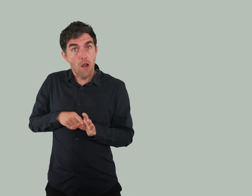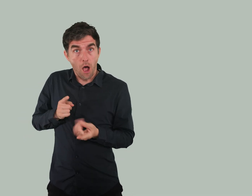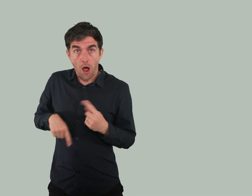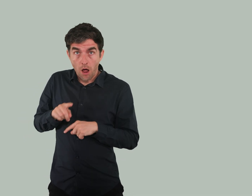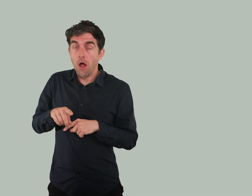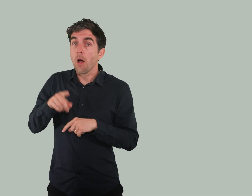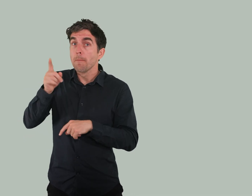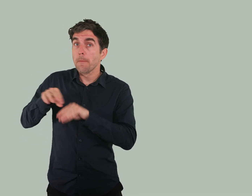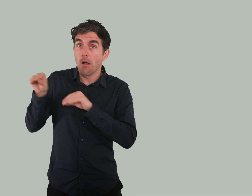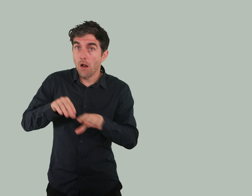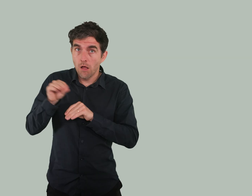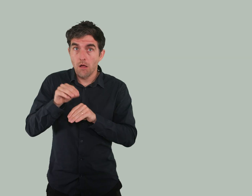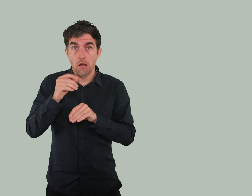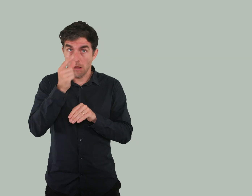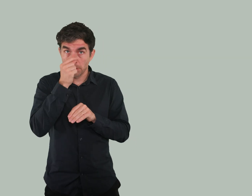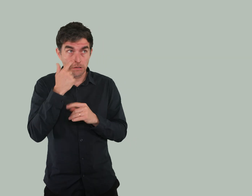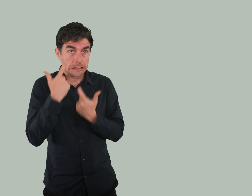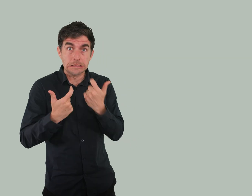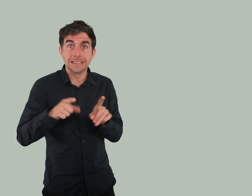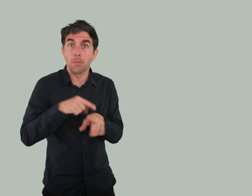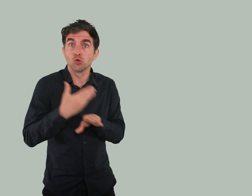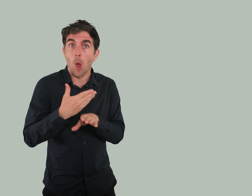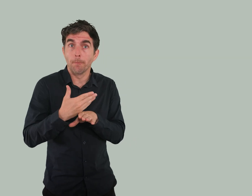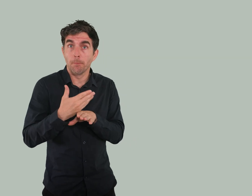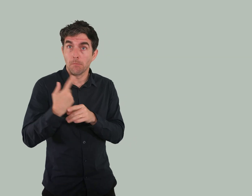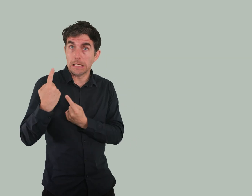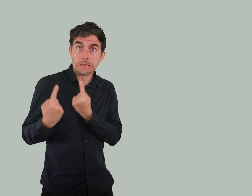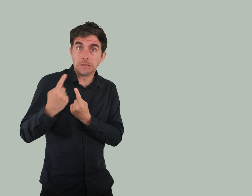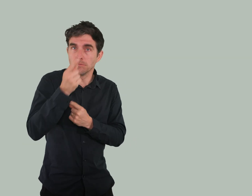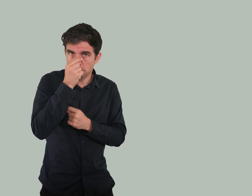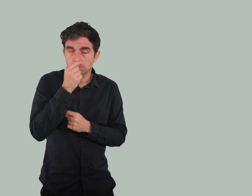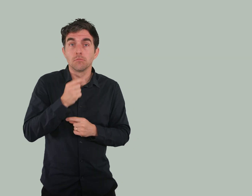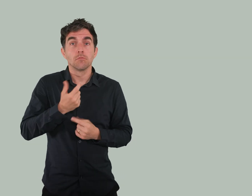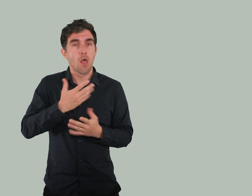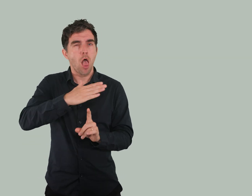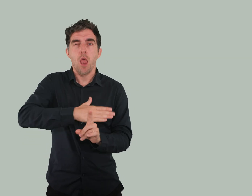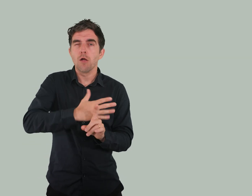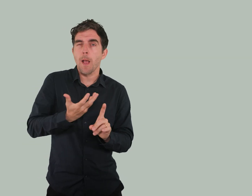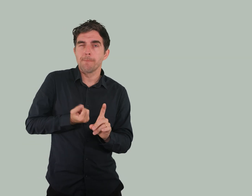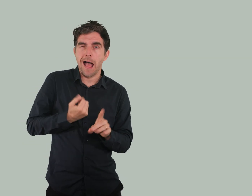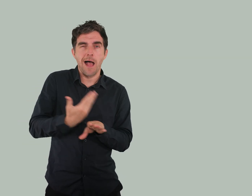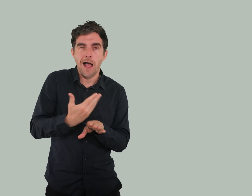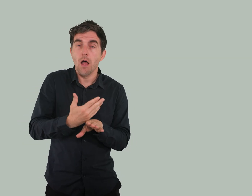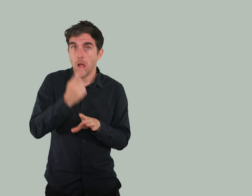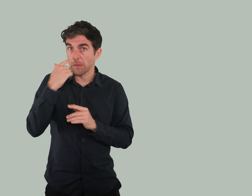Young people and migrant workers may compete for some of the same jobs, particularly in lower-paid sectors.